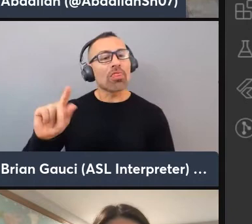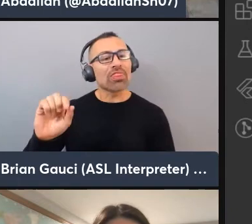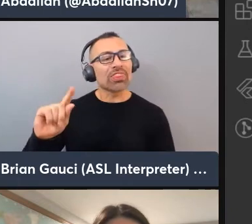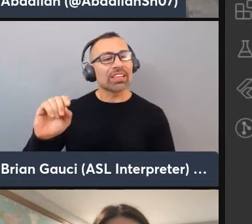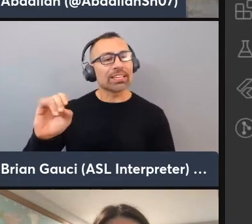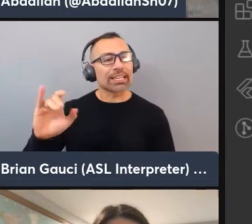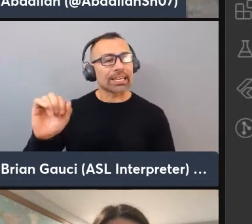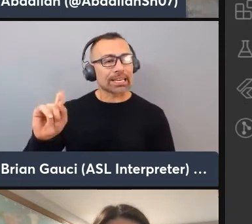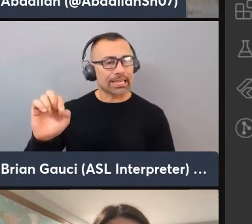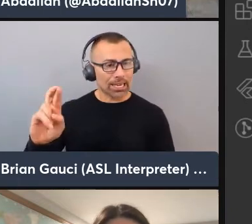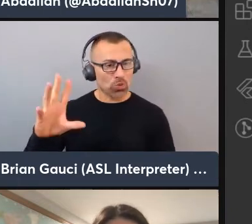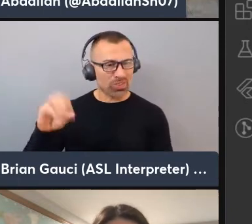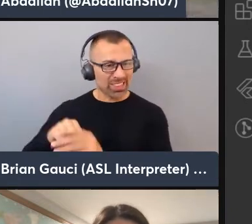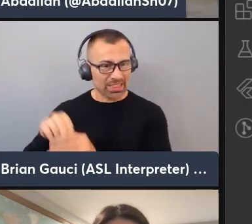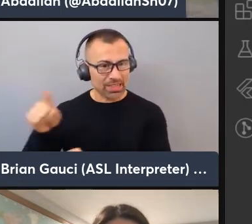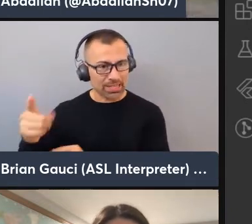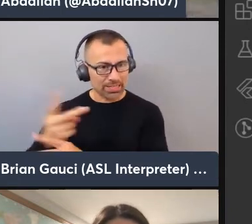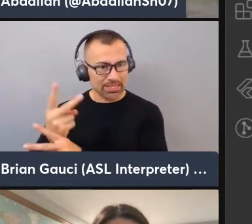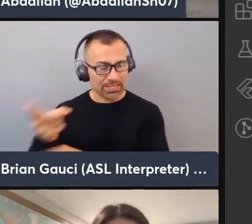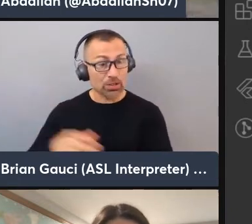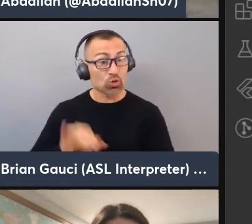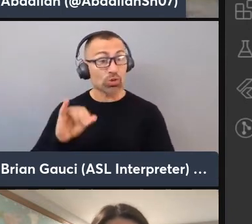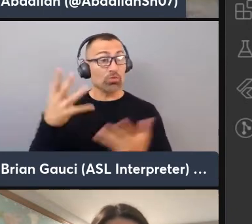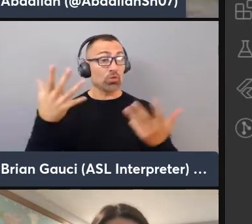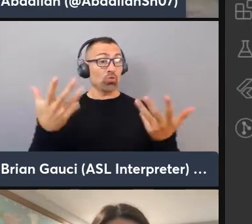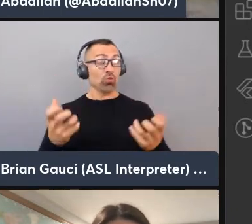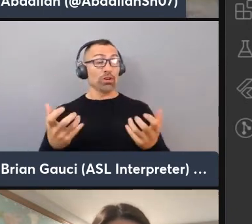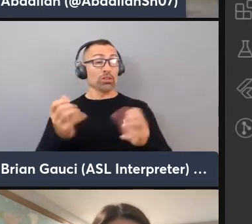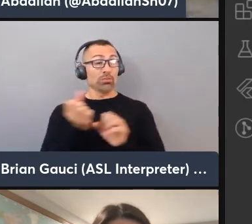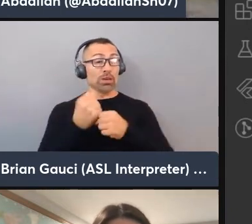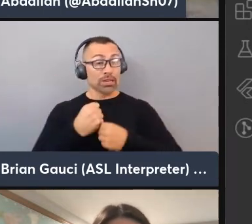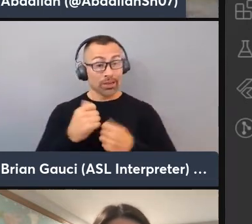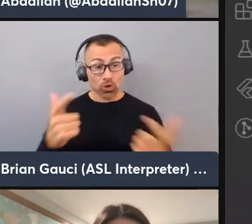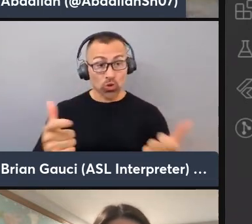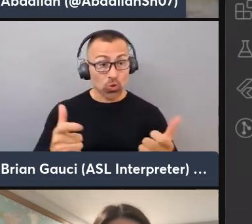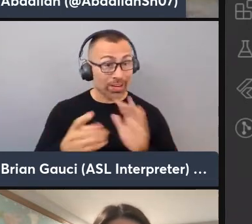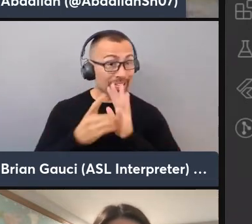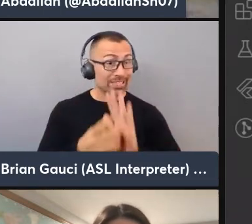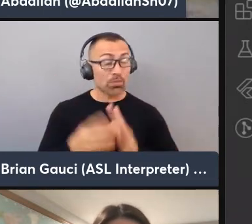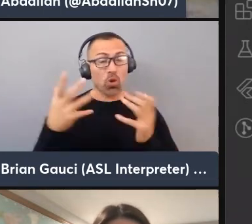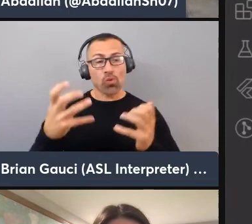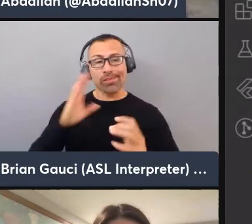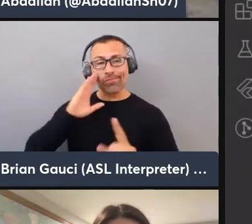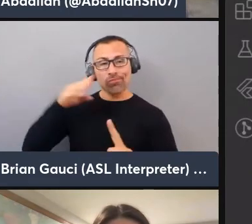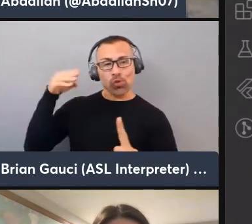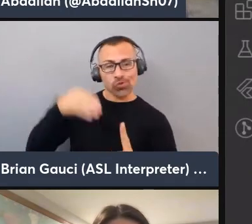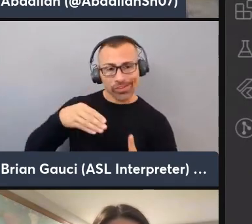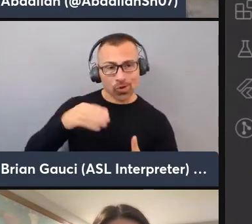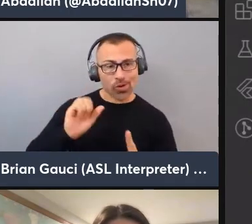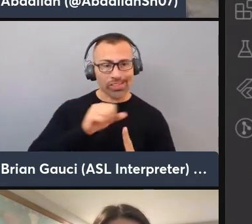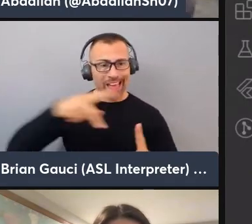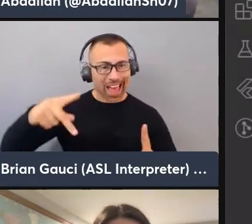if you really wanna focus on the core functionality of your app, and you don't wanna have to worry about handling the state of authentication,